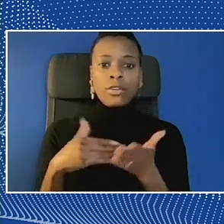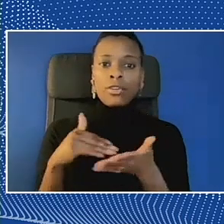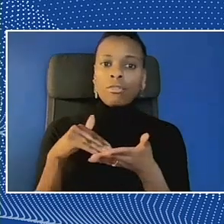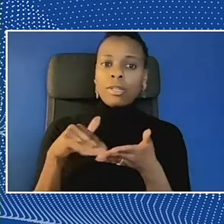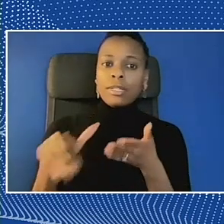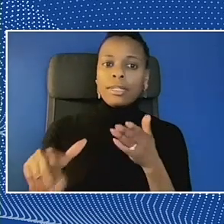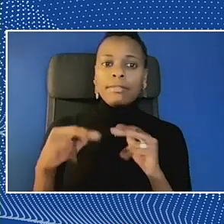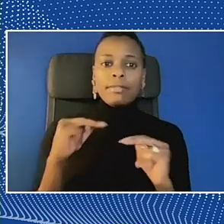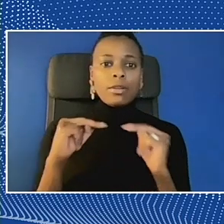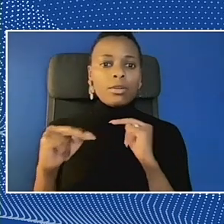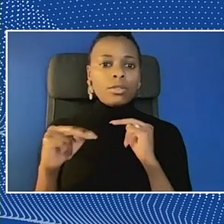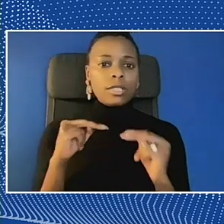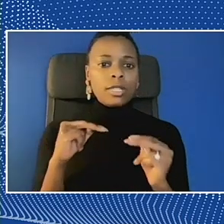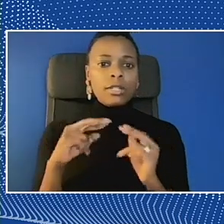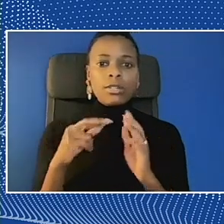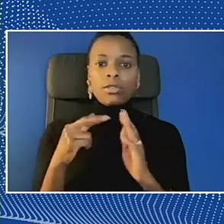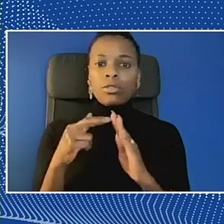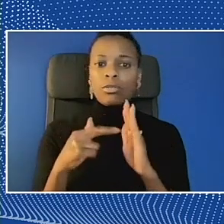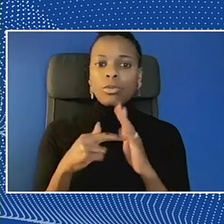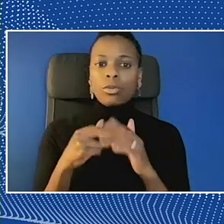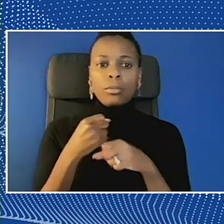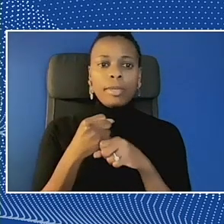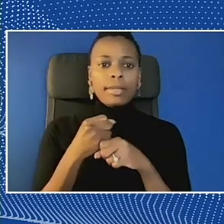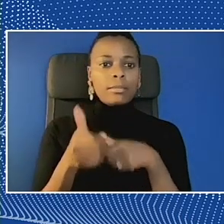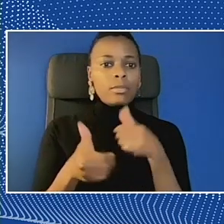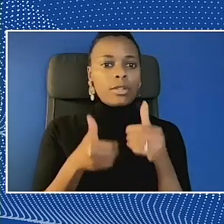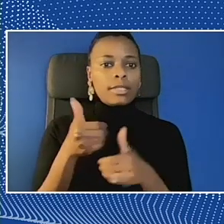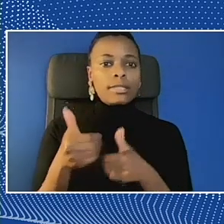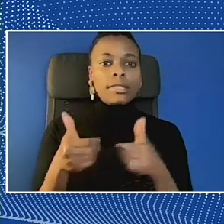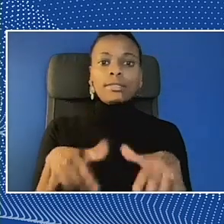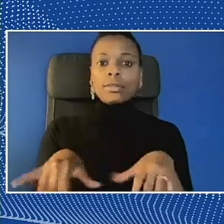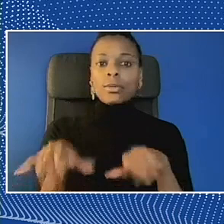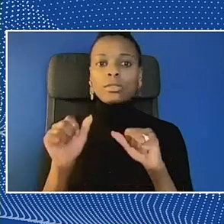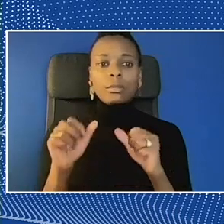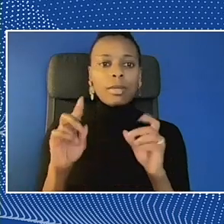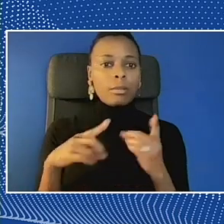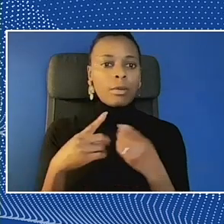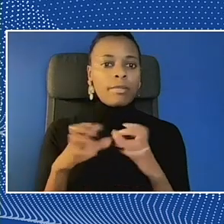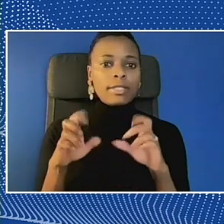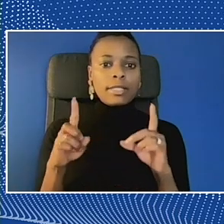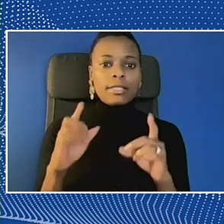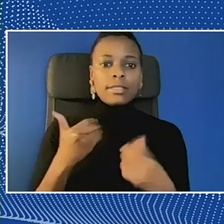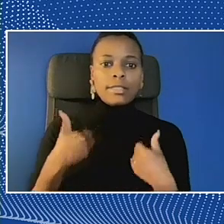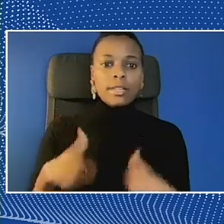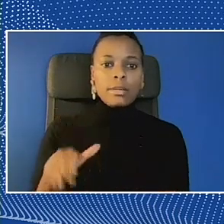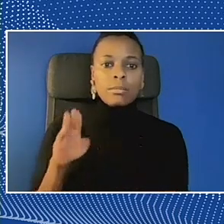process hosted by the Department of Education. My name is Brady Roberts with the Federal Mediation and Conciliation